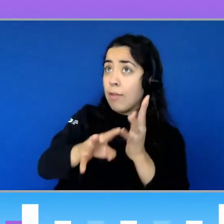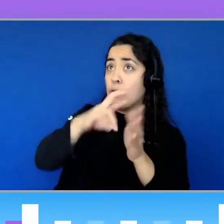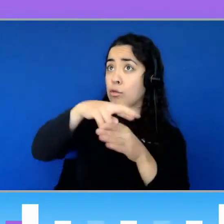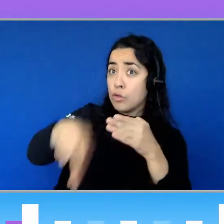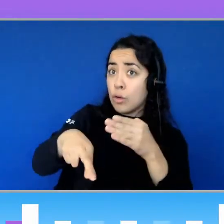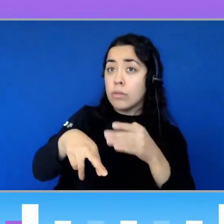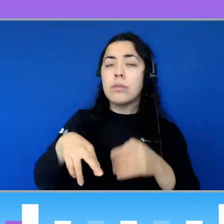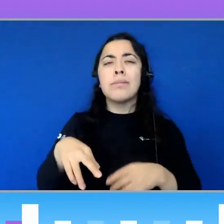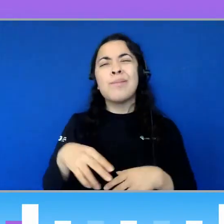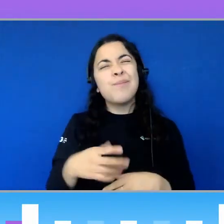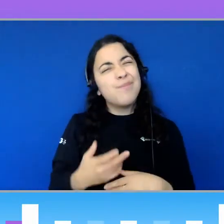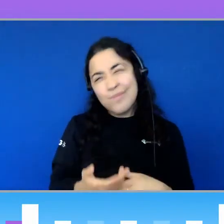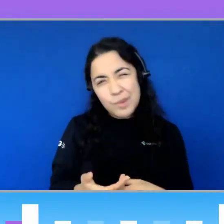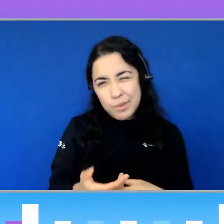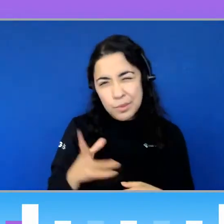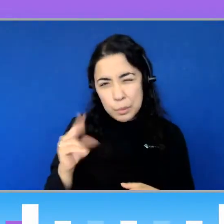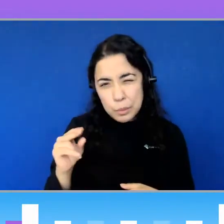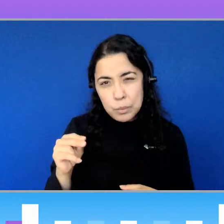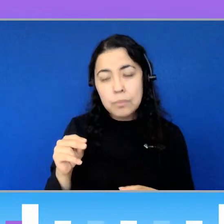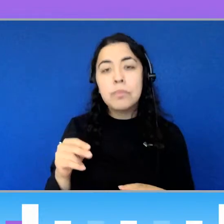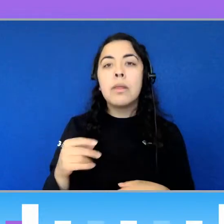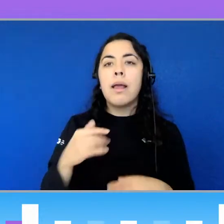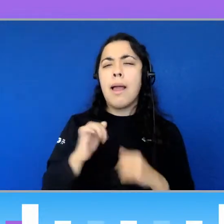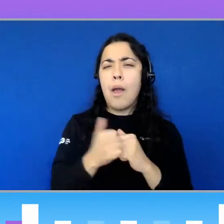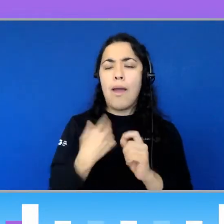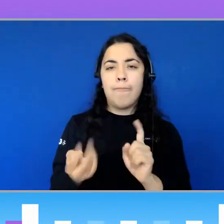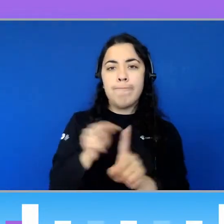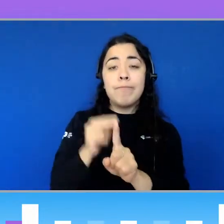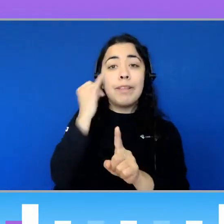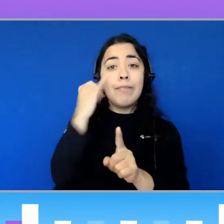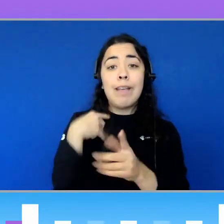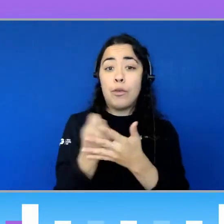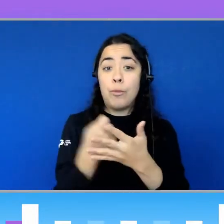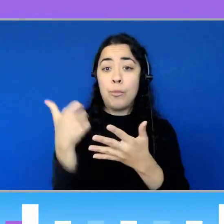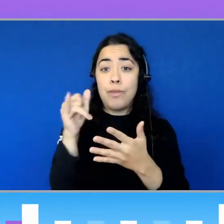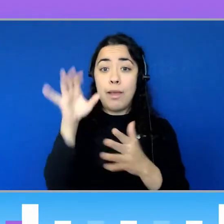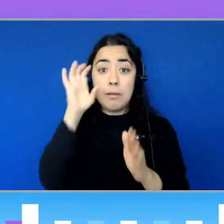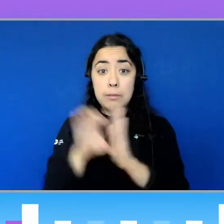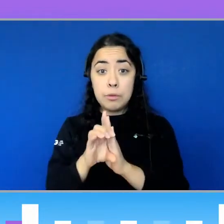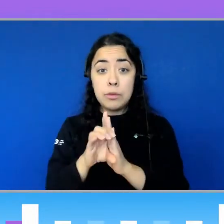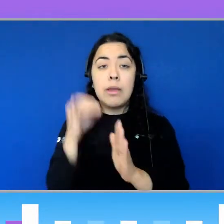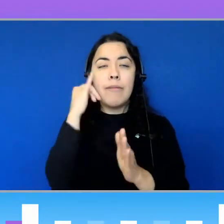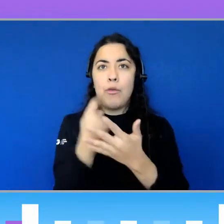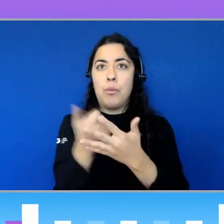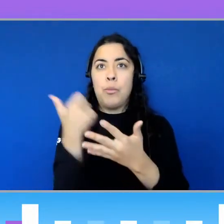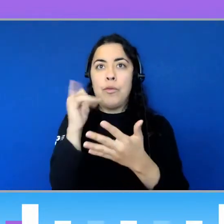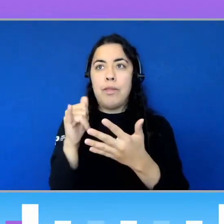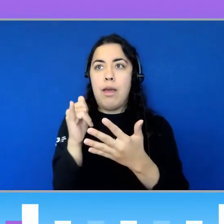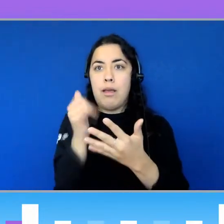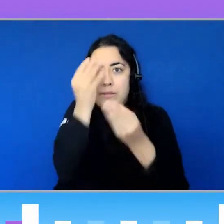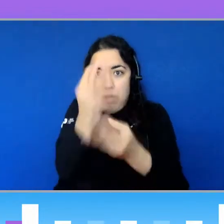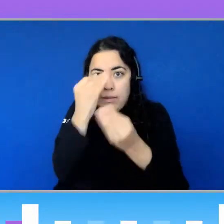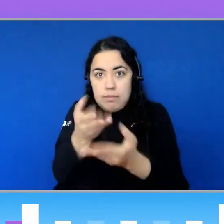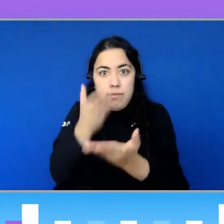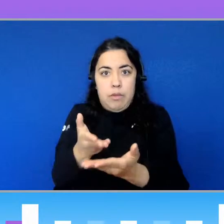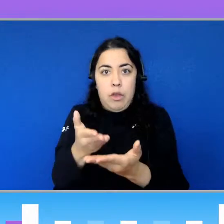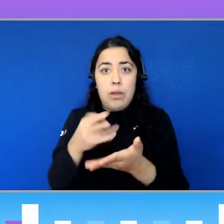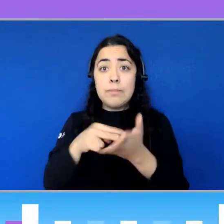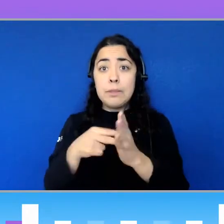that icon out I would say no. The way I like to think about that is if I removed that image, that content, does the user lose